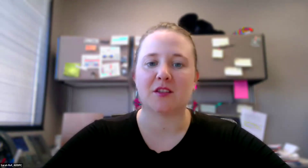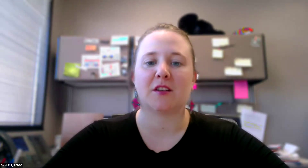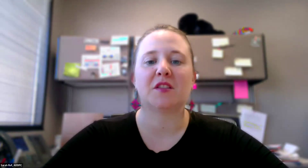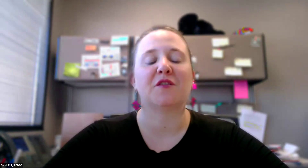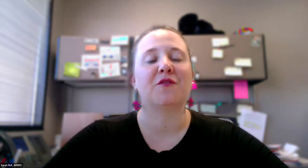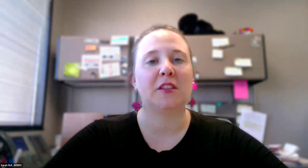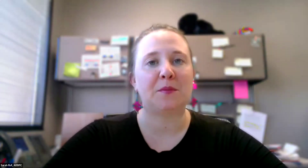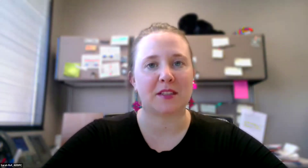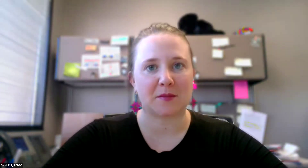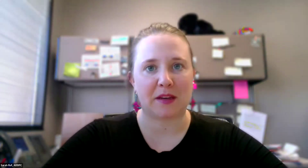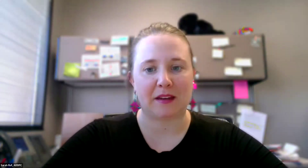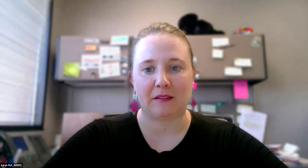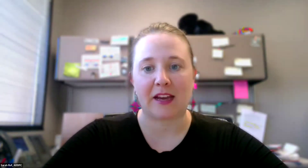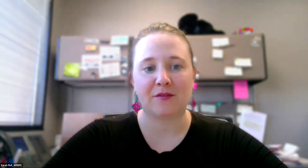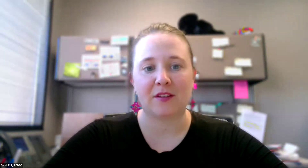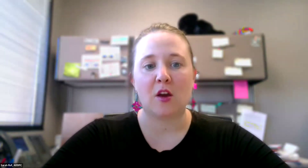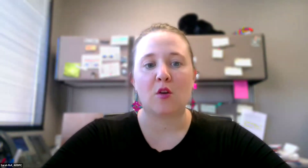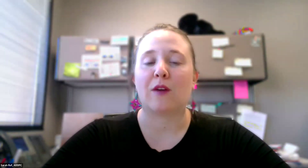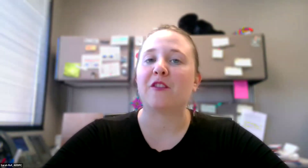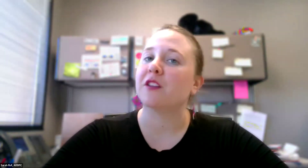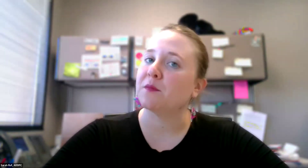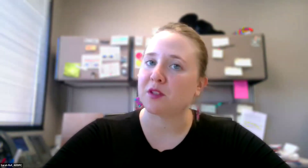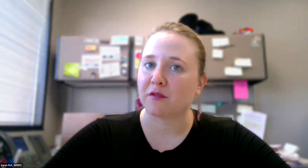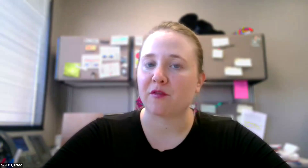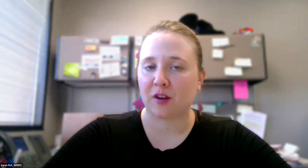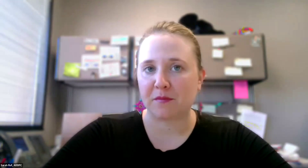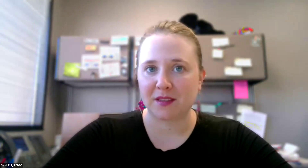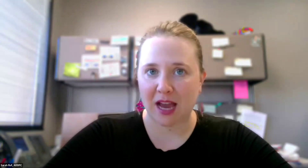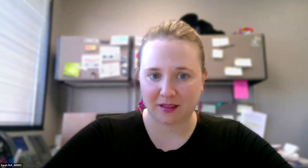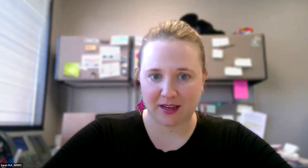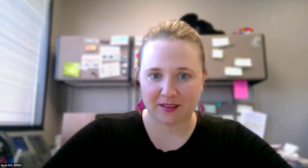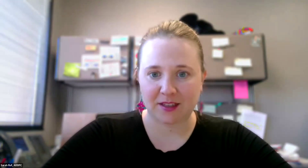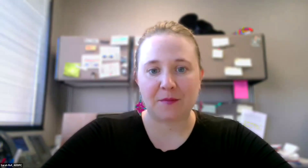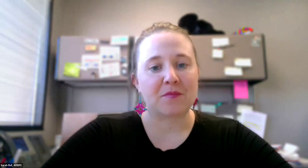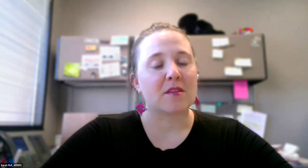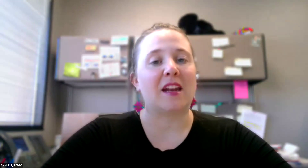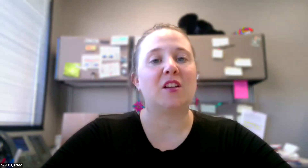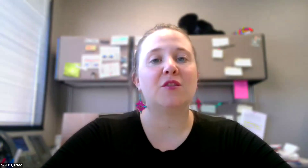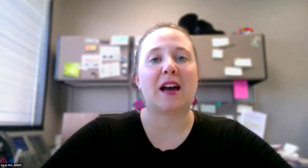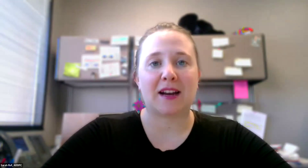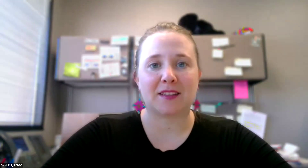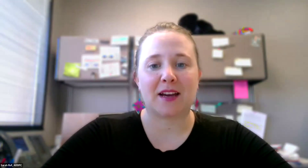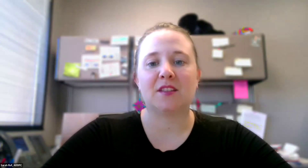DESERVES TO FULLY PARTICIPATE IN LIFE RATHER THAN OBSERVE FROM THE SIDELINES. THAT INCLUDES ACCESS